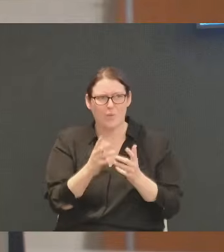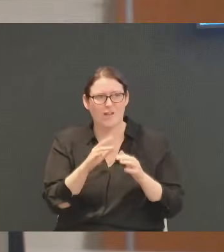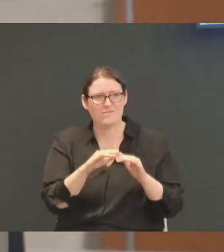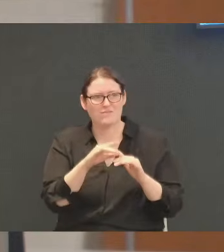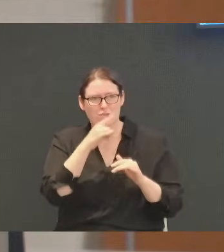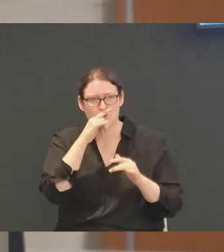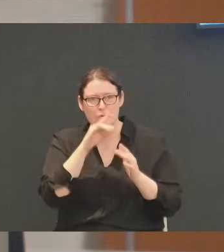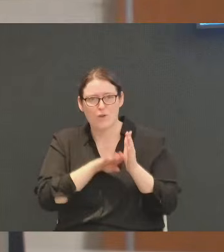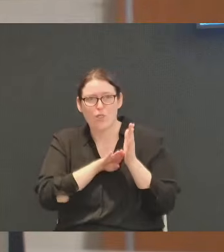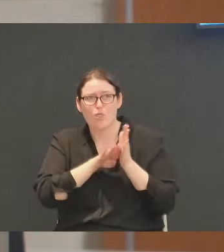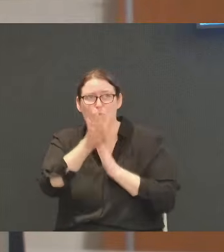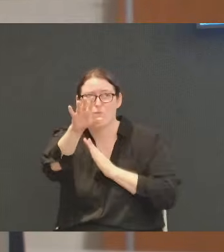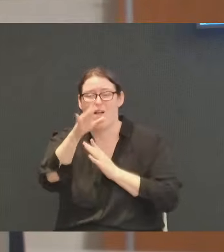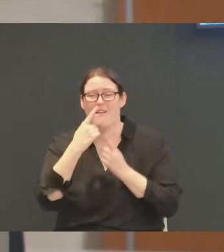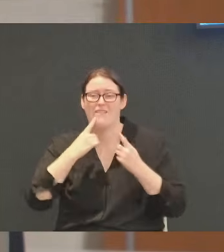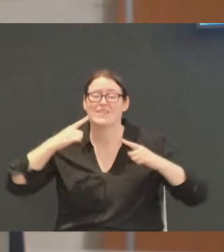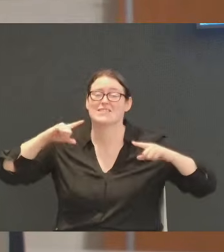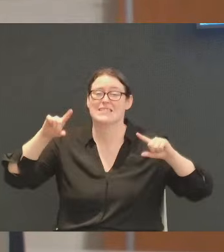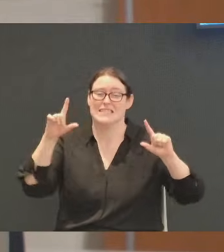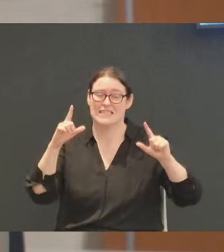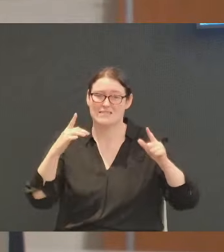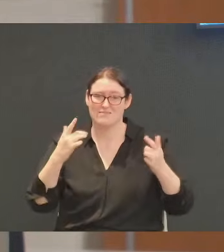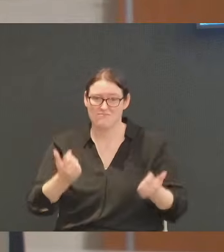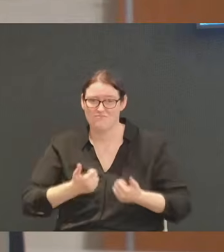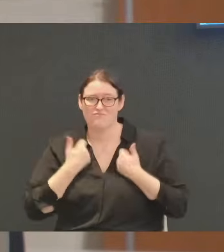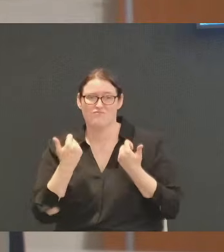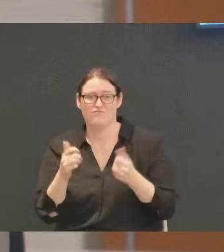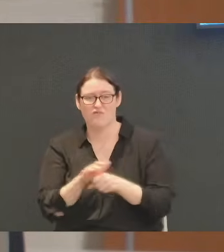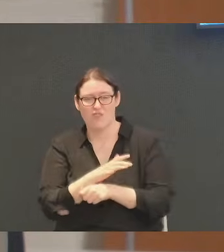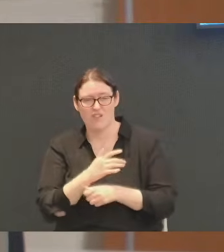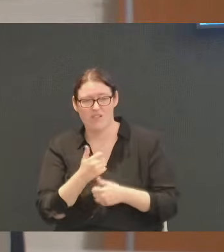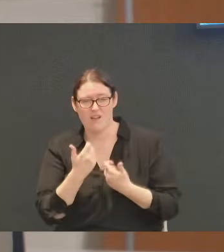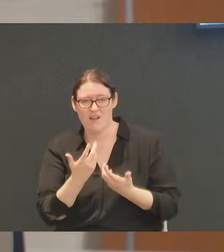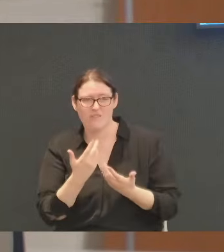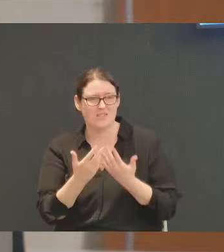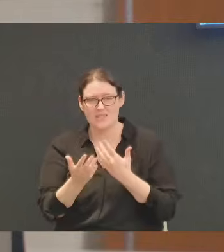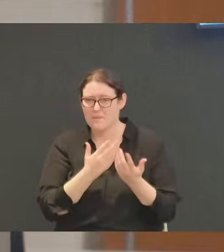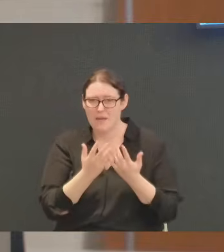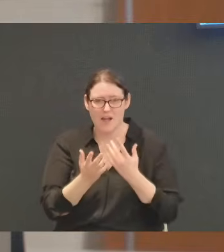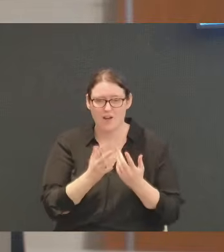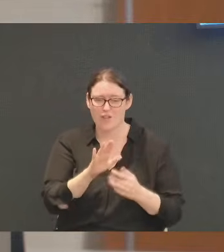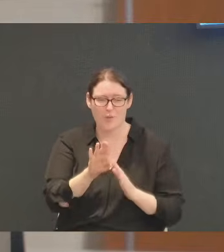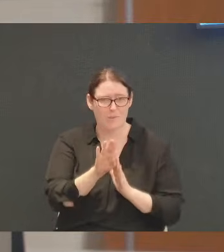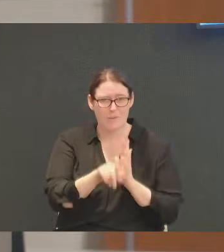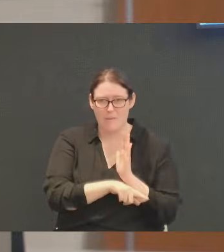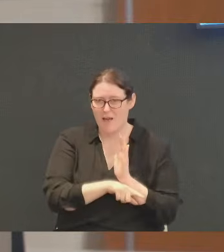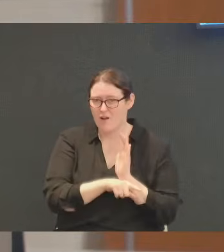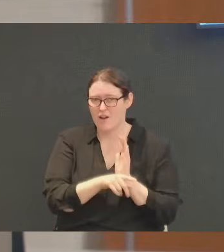where kids thrive in this community, whether they're from good circumstances or not. and so